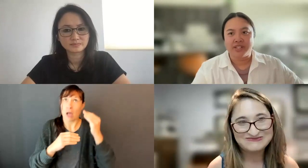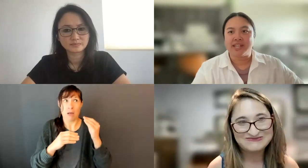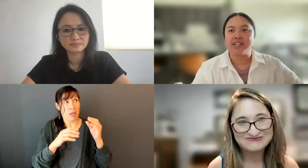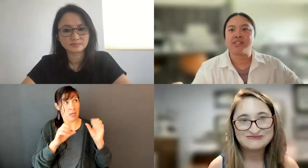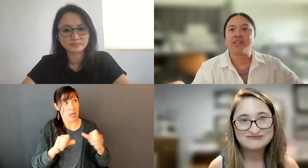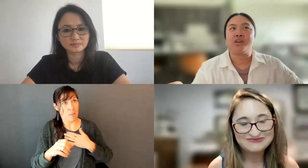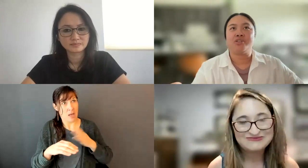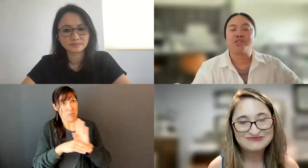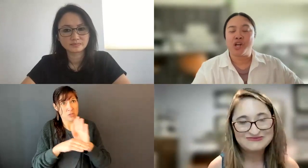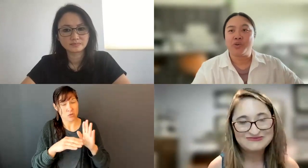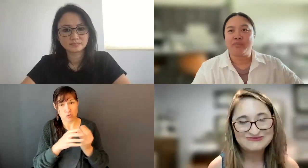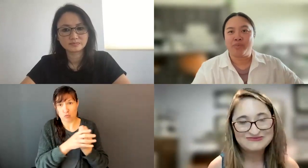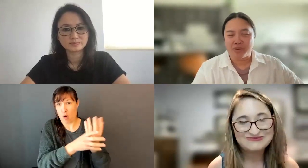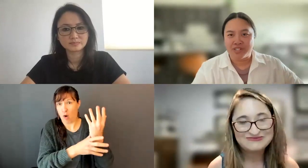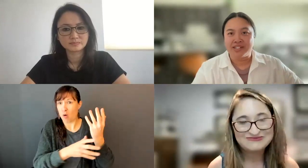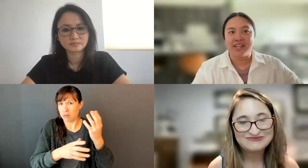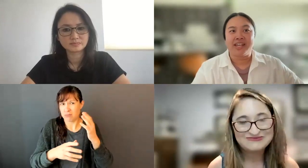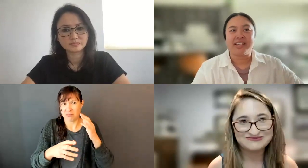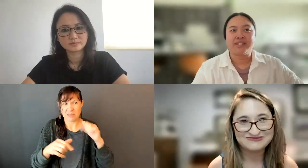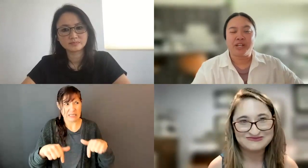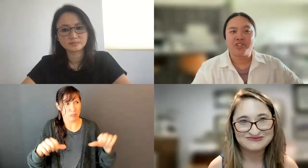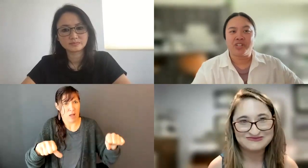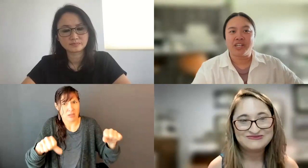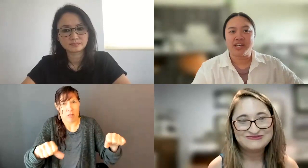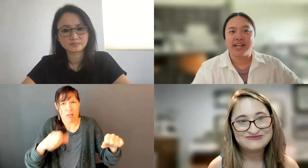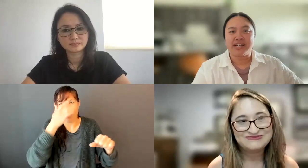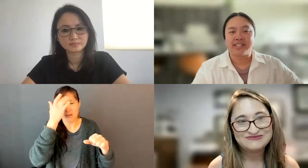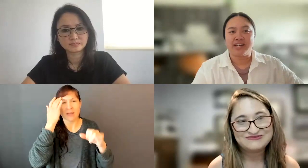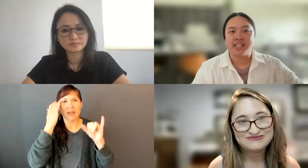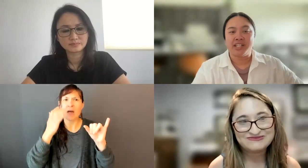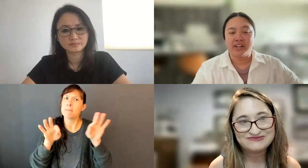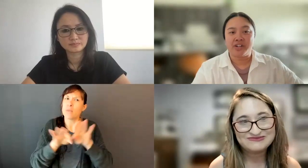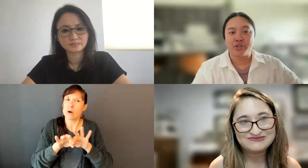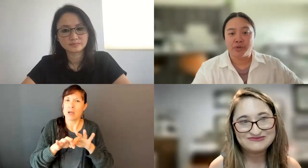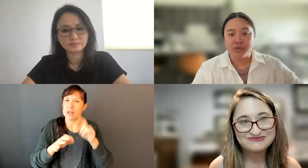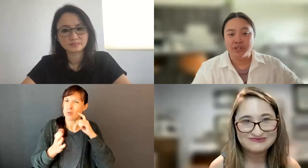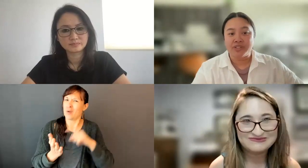Because that is so important, especially as a lot of entrepreneurs